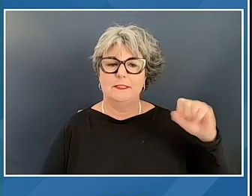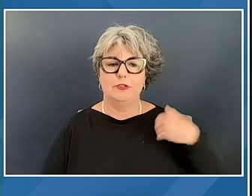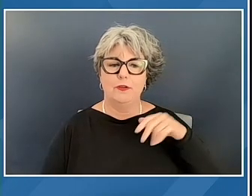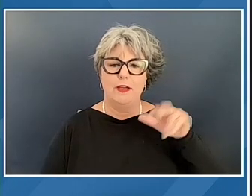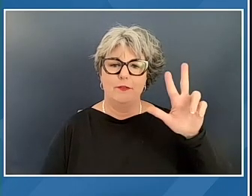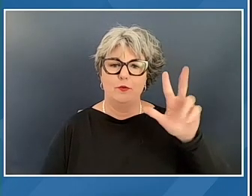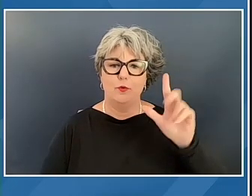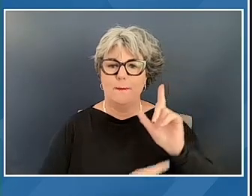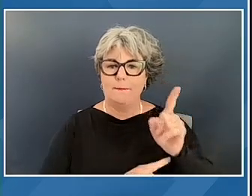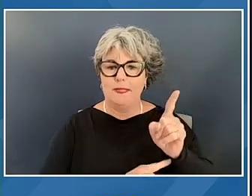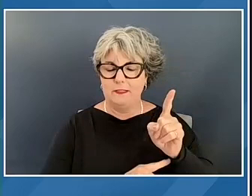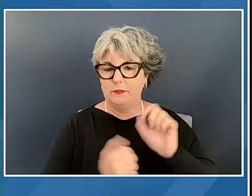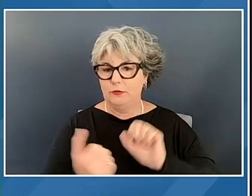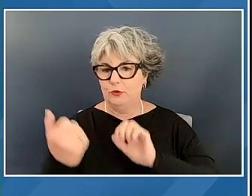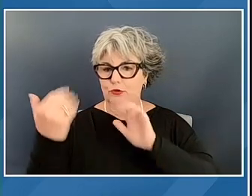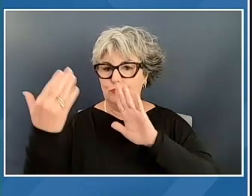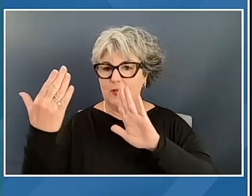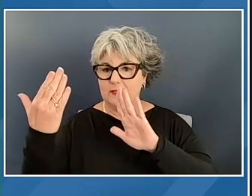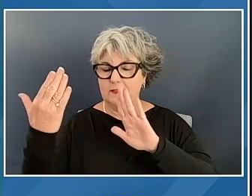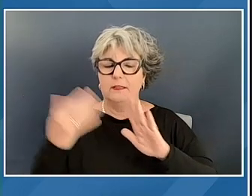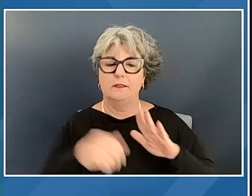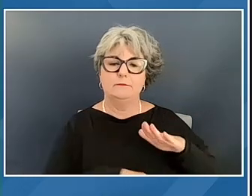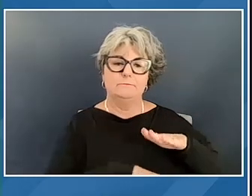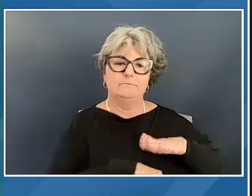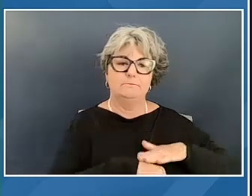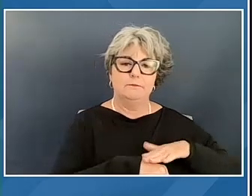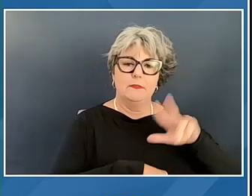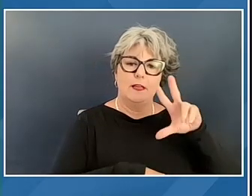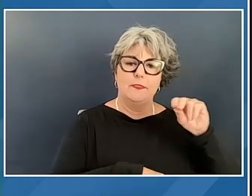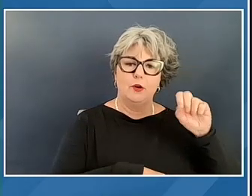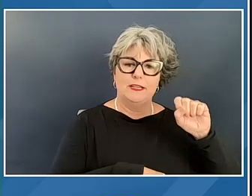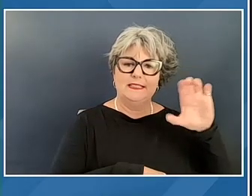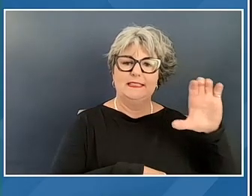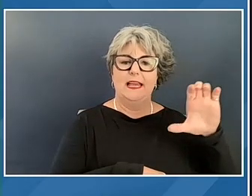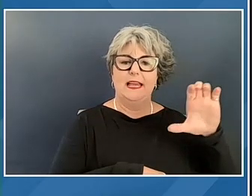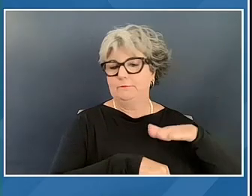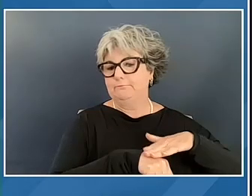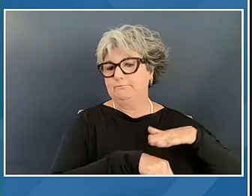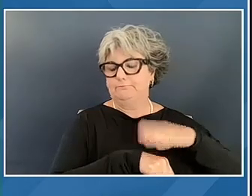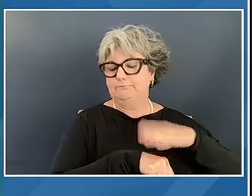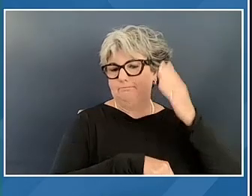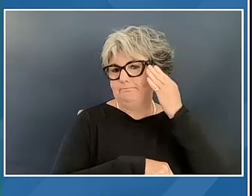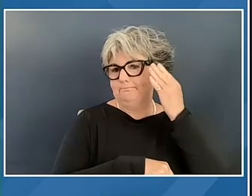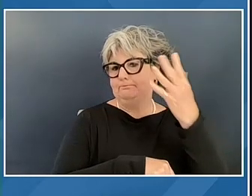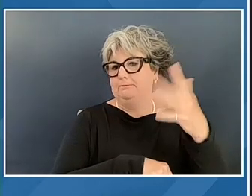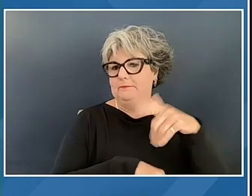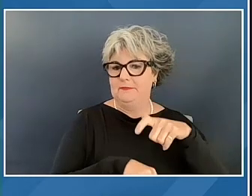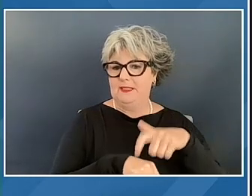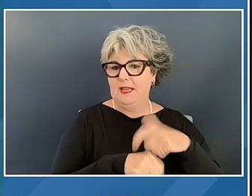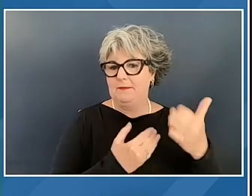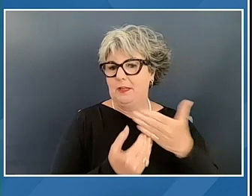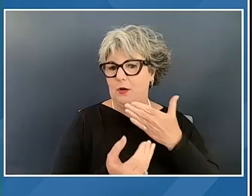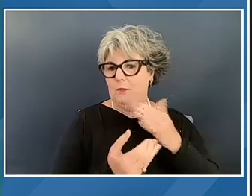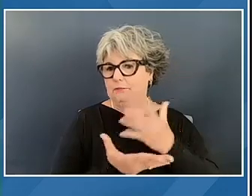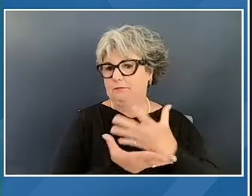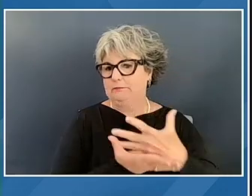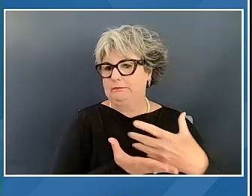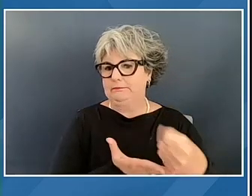committee. You will receive a 30-second verbal notice that your time is about to expire, and at three minutes, you will